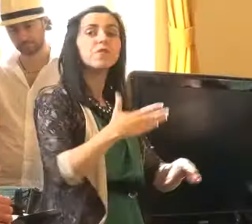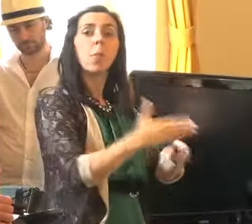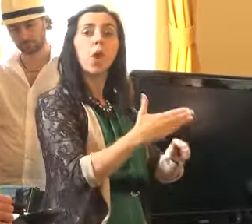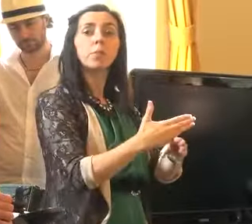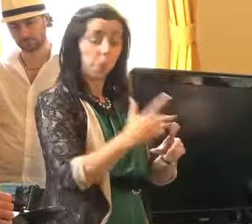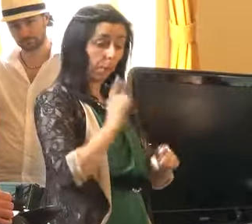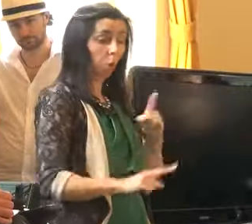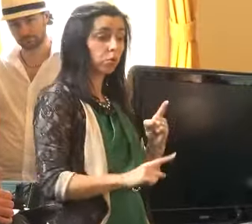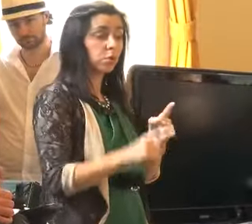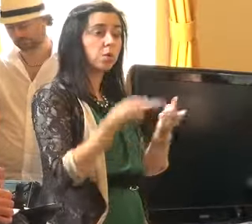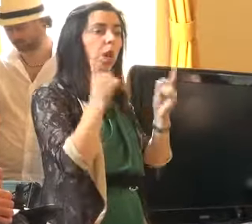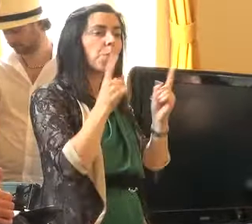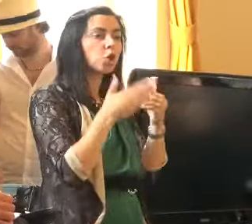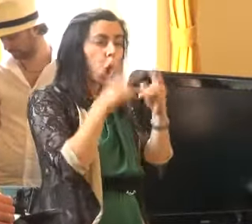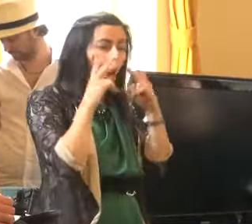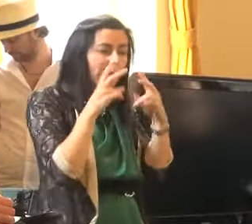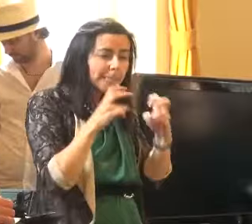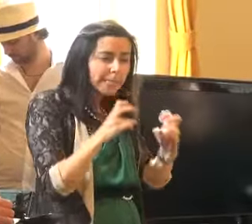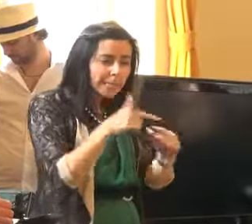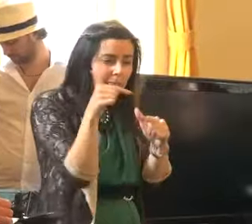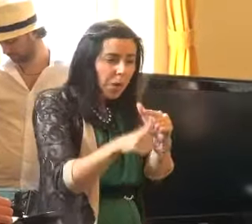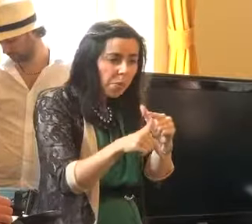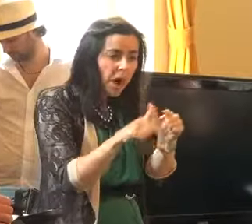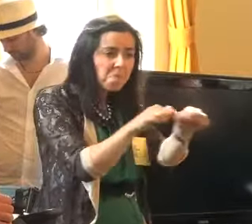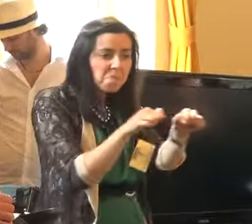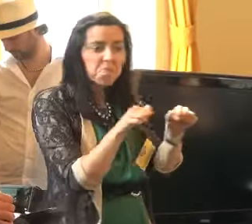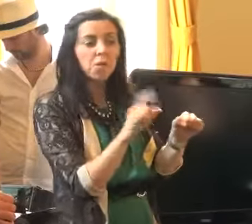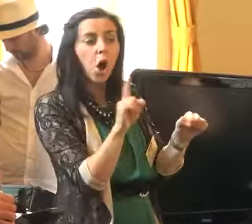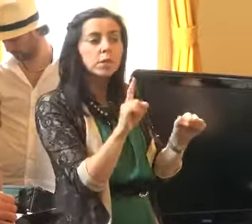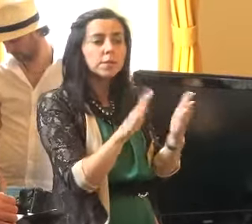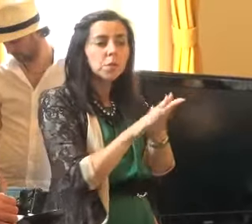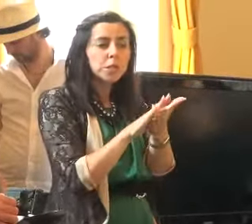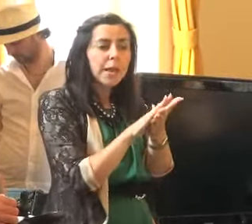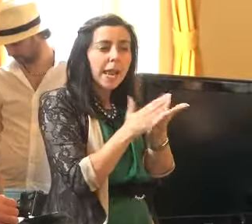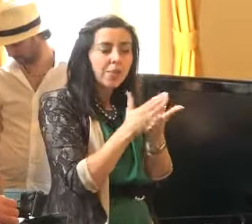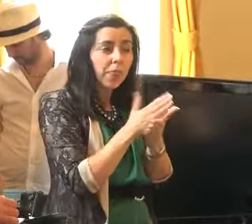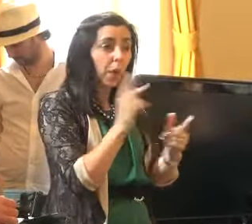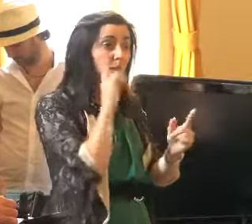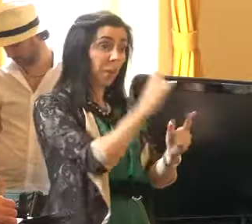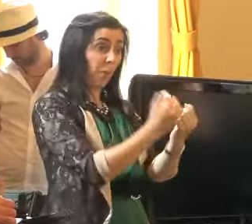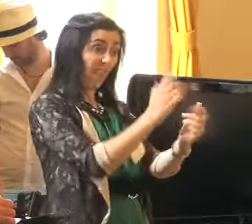and if employers could look further than that very tight definition they'd see people with a range of talents